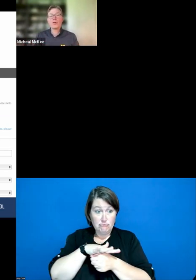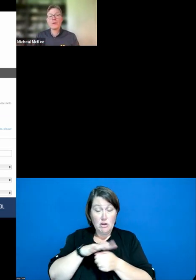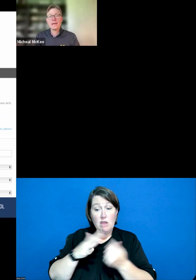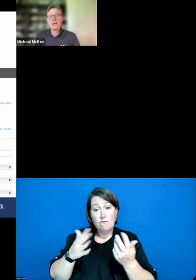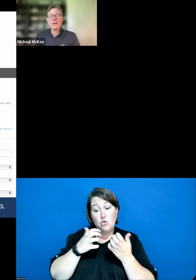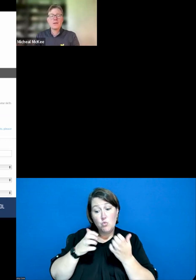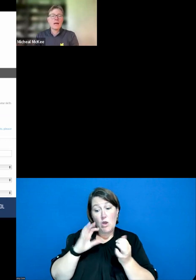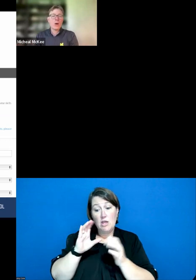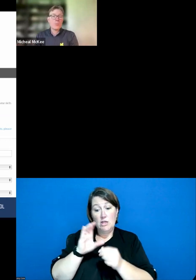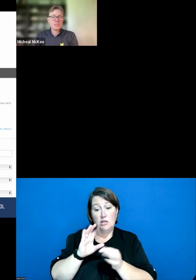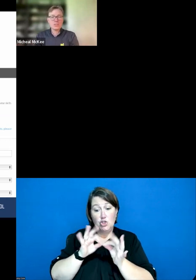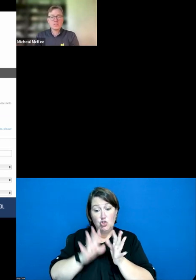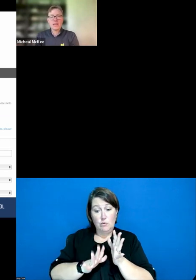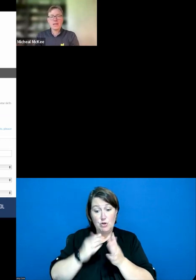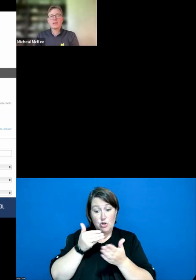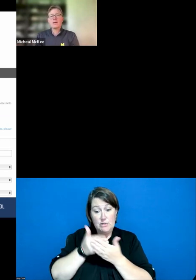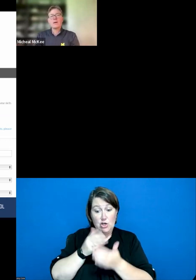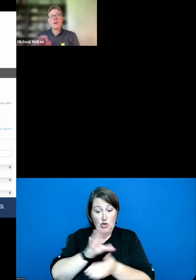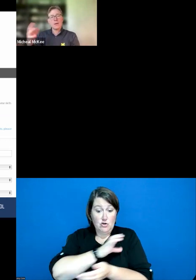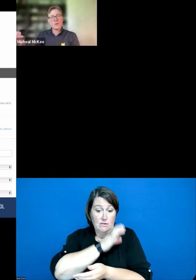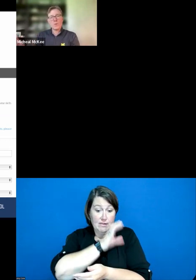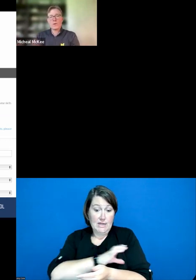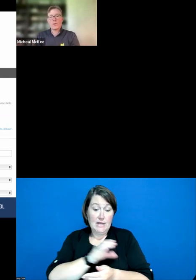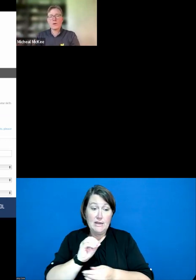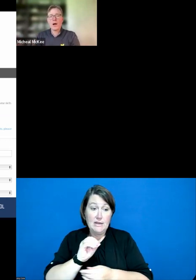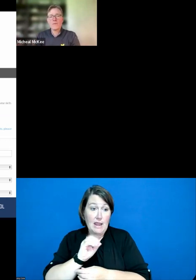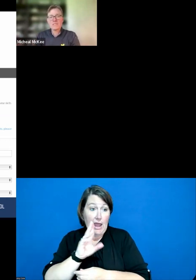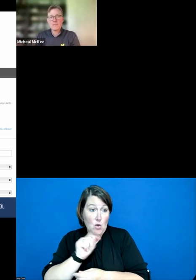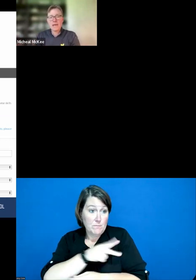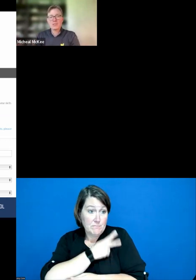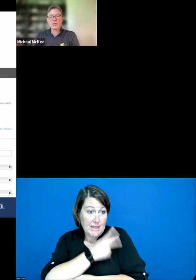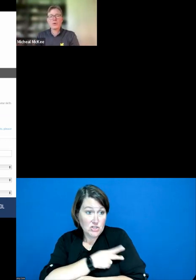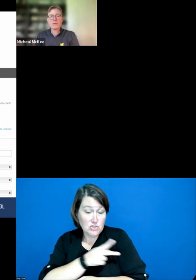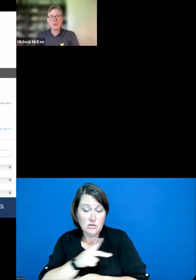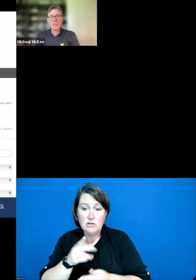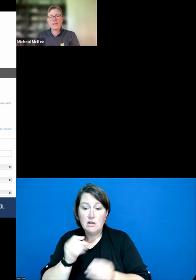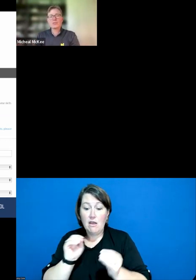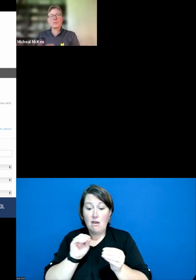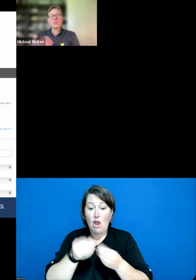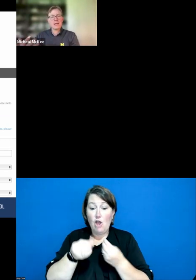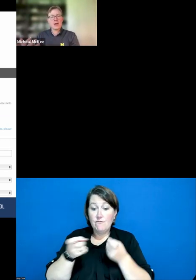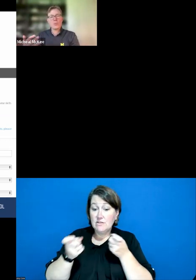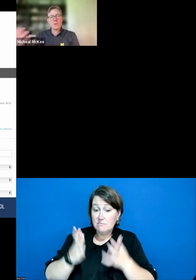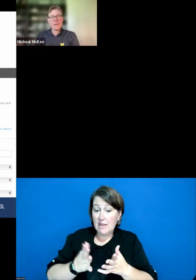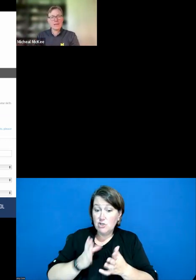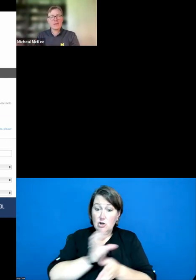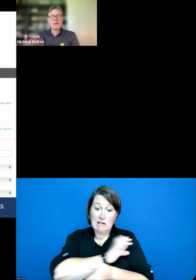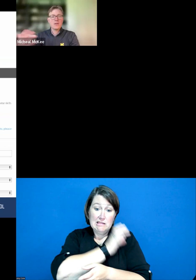your clinic outpatient setting, your office manager, or clinical manager can help make and